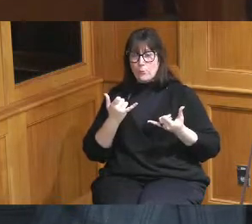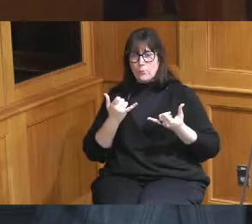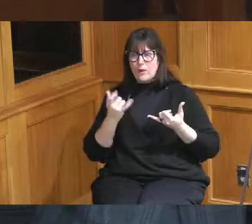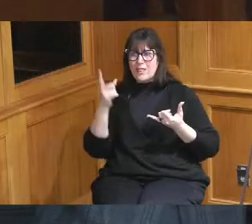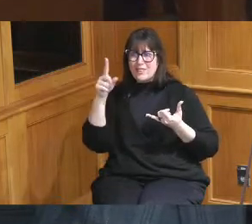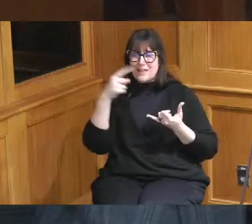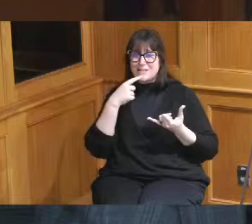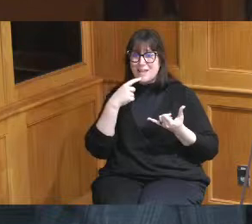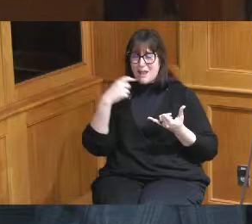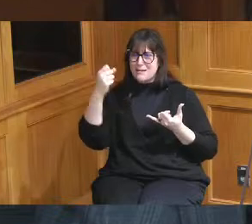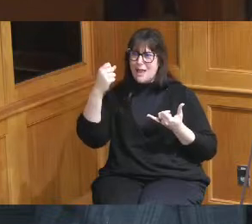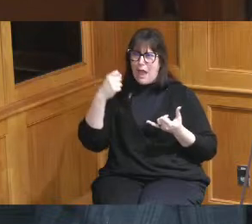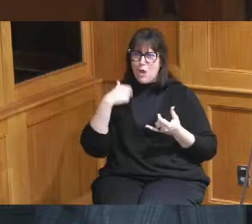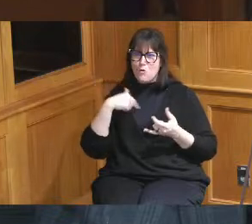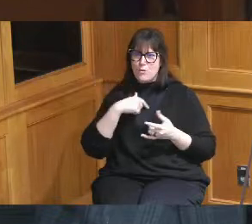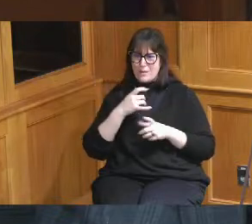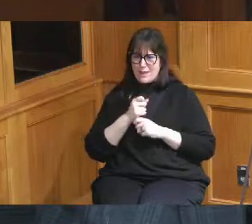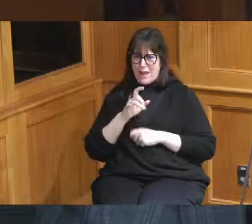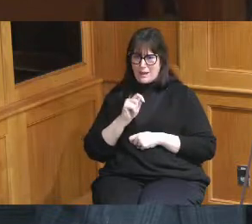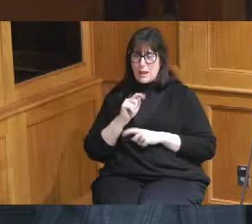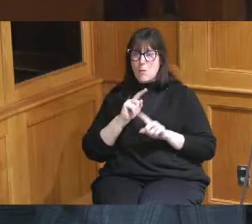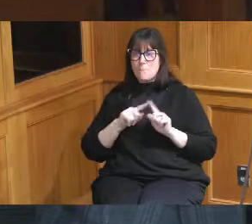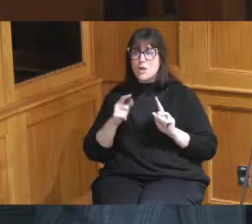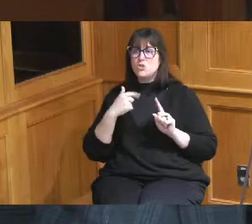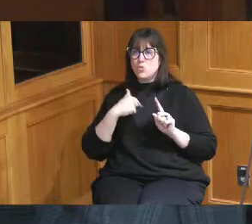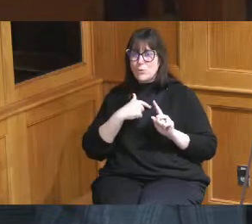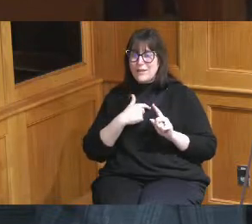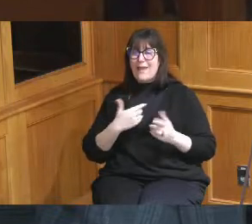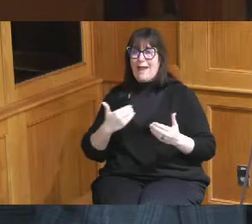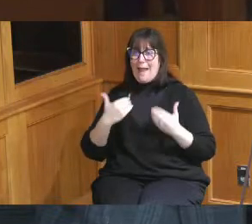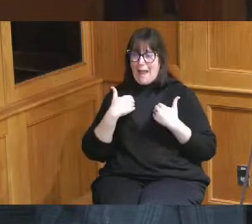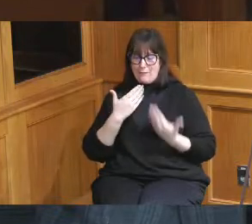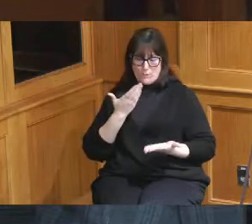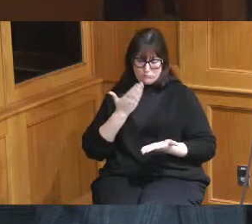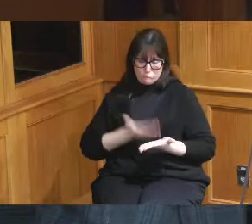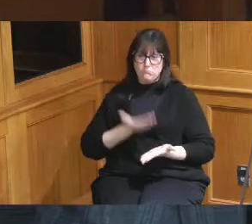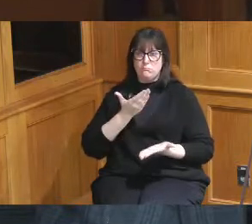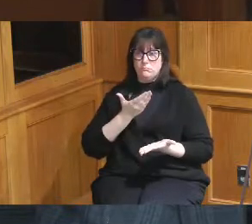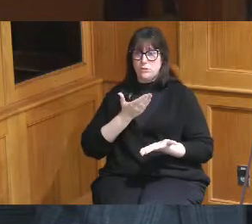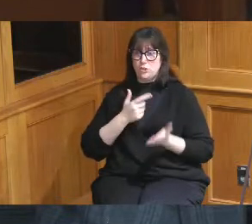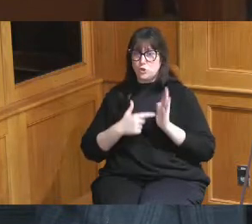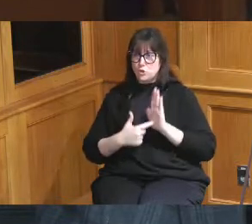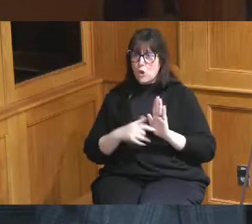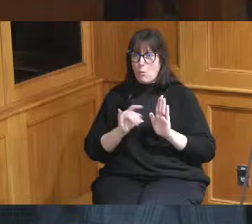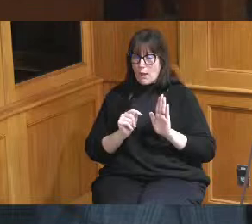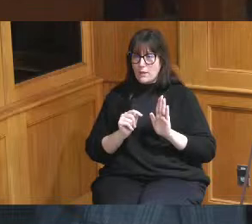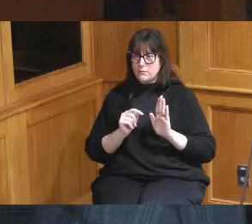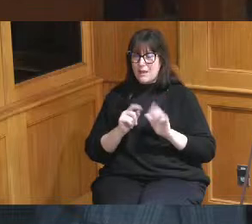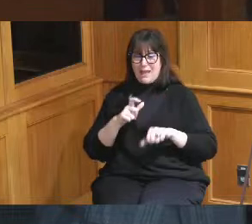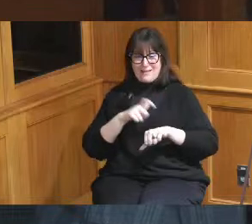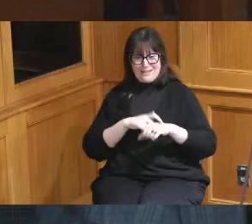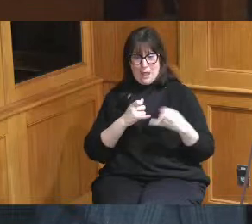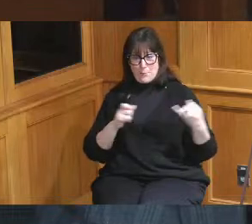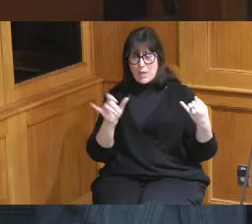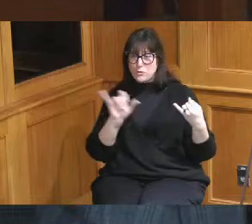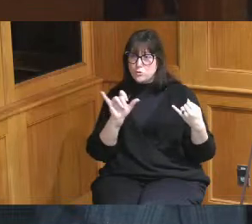we have binding and writing and then do we have a timeline that we can get them our Direct deposit